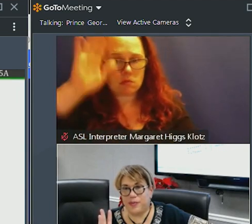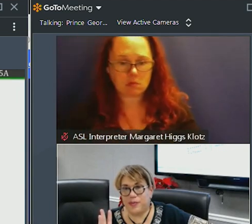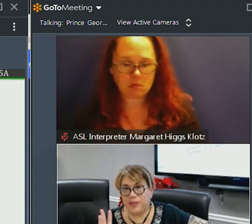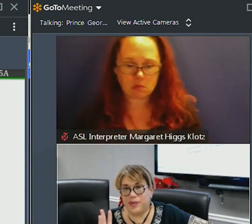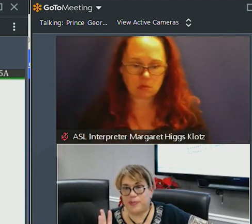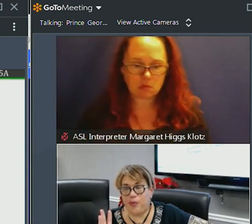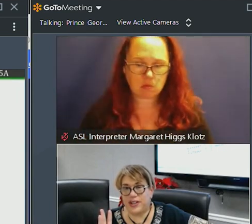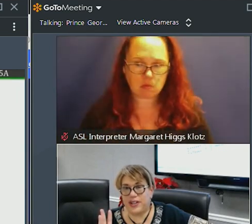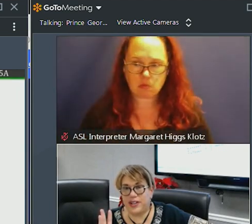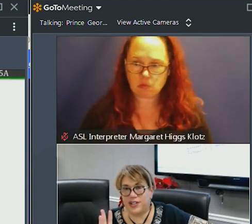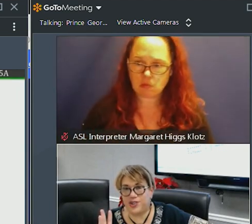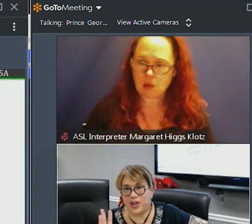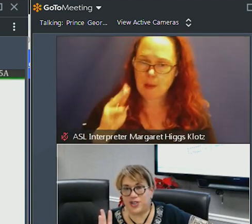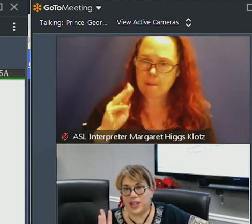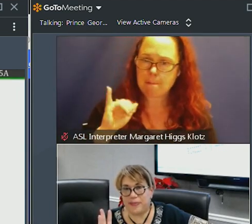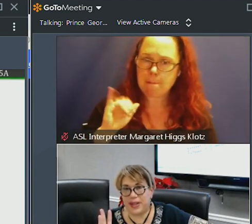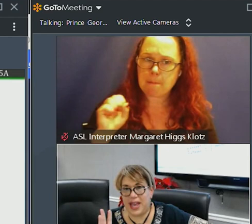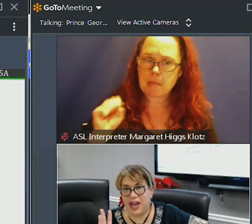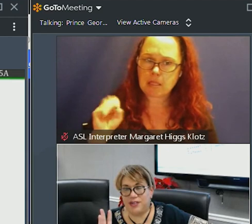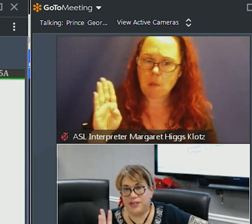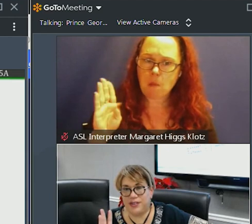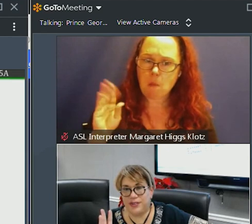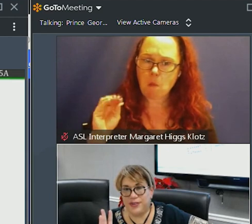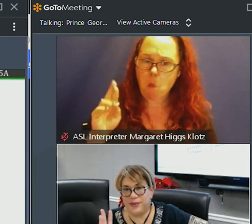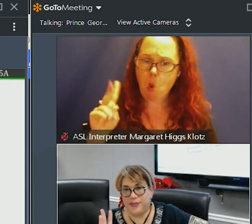Ms. Borden, did you wanna address something now?